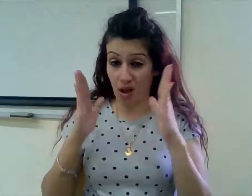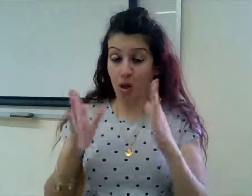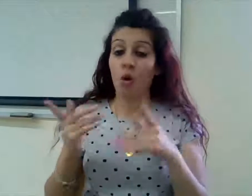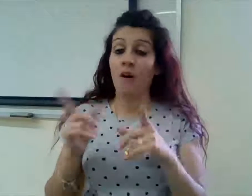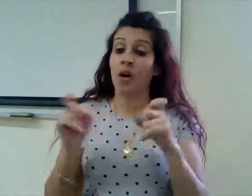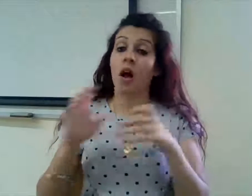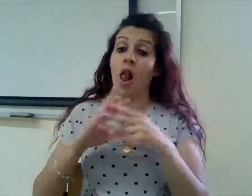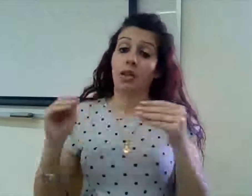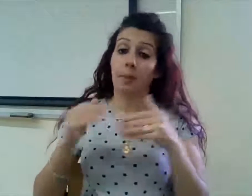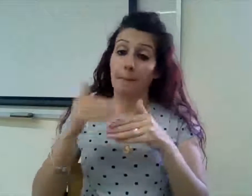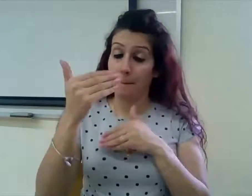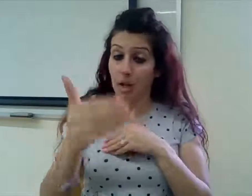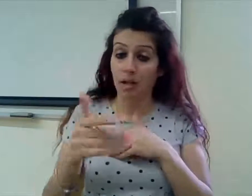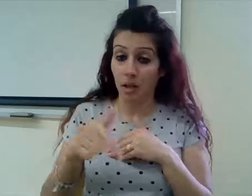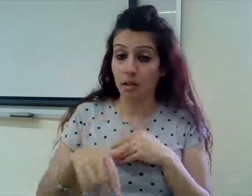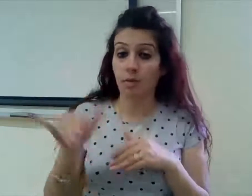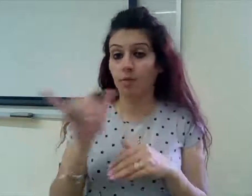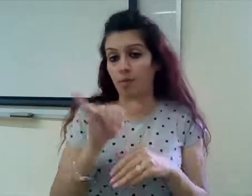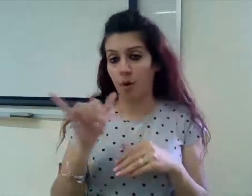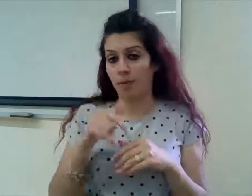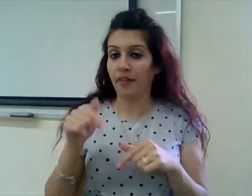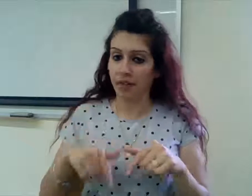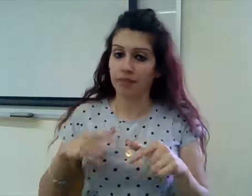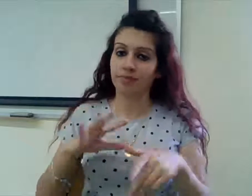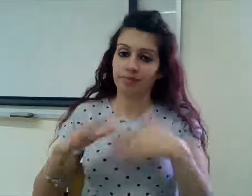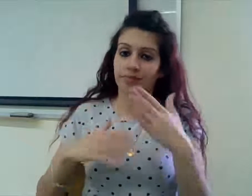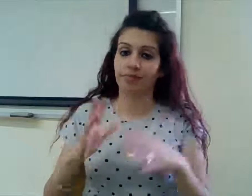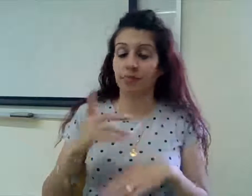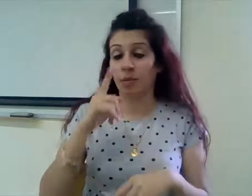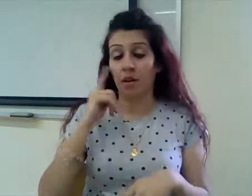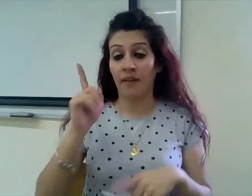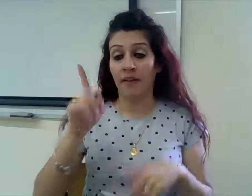bullet solution but something that could really help to leverage something that